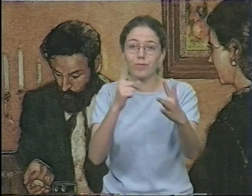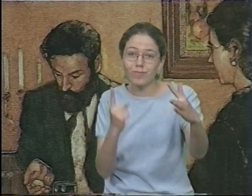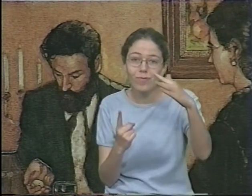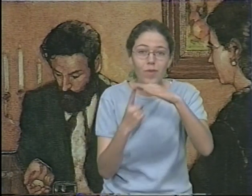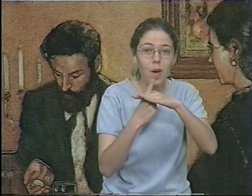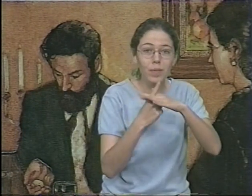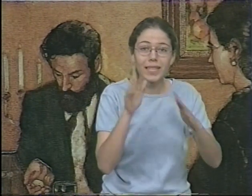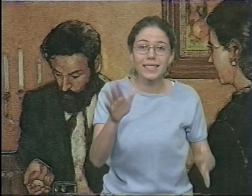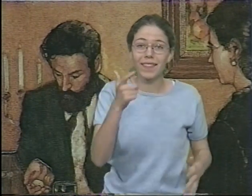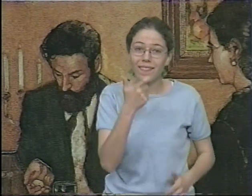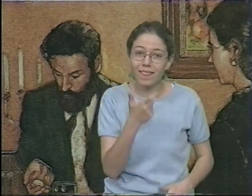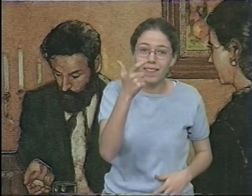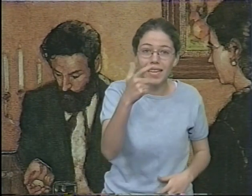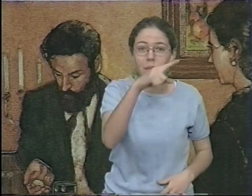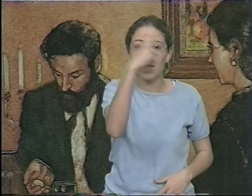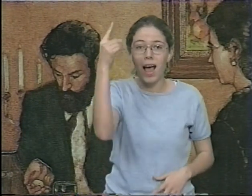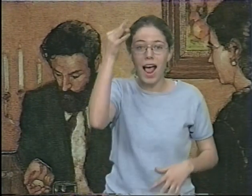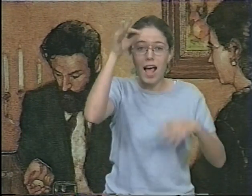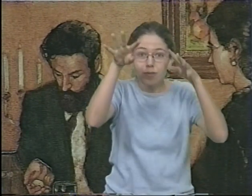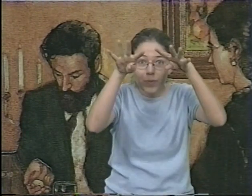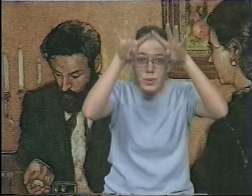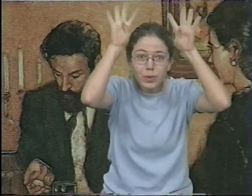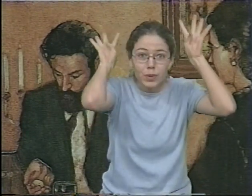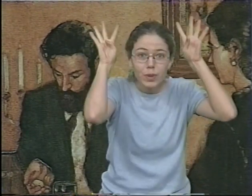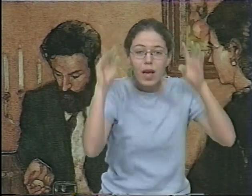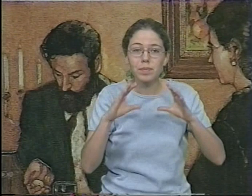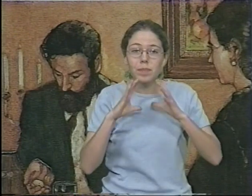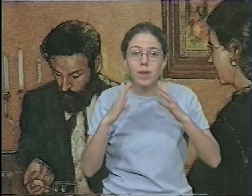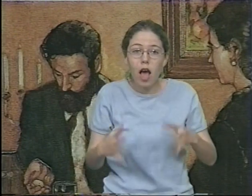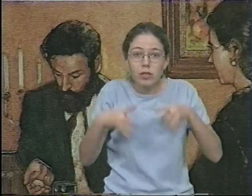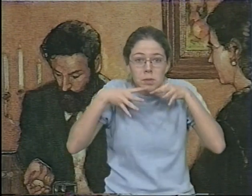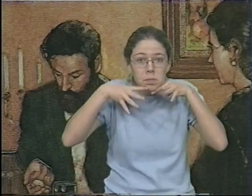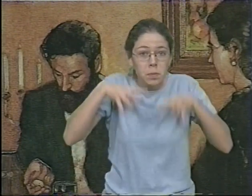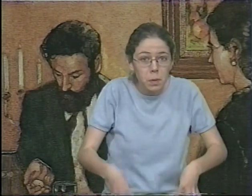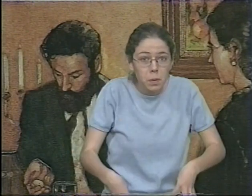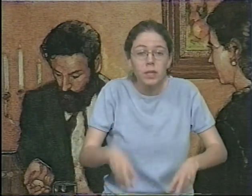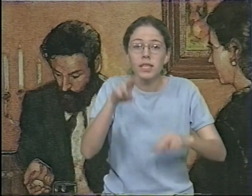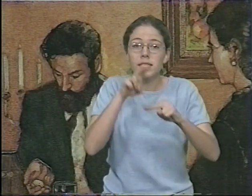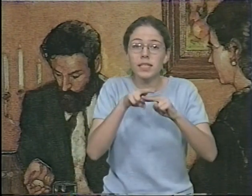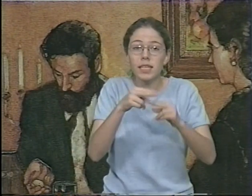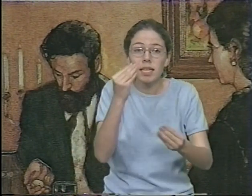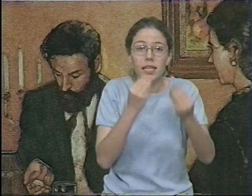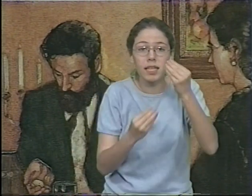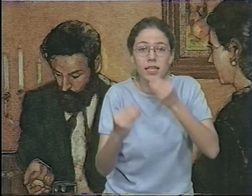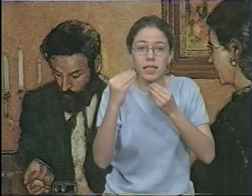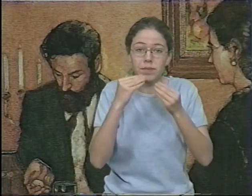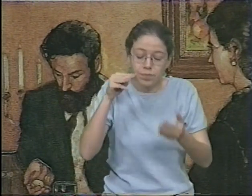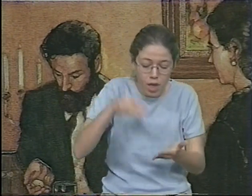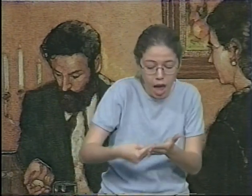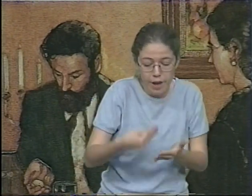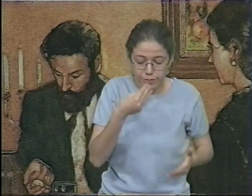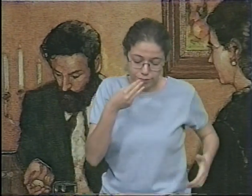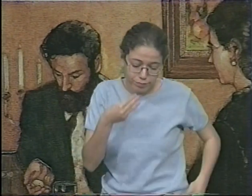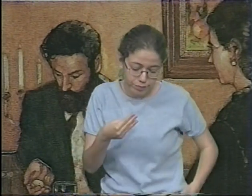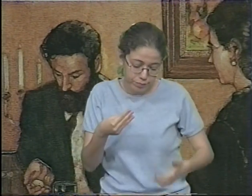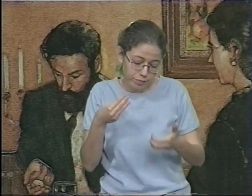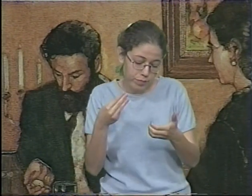At last he appeared, his thick black hair on end, his bushy beard askew.